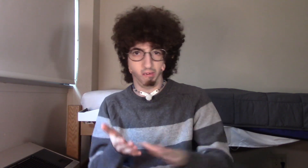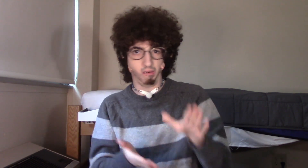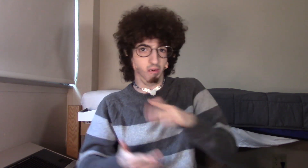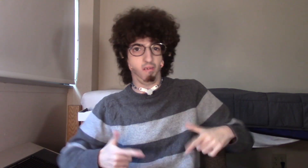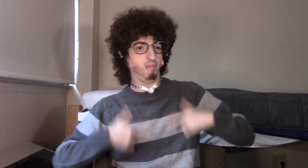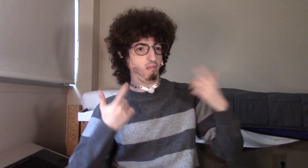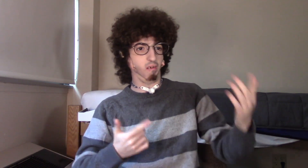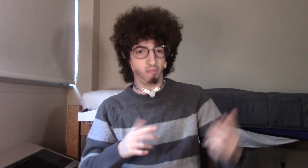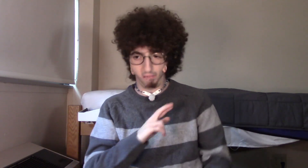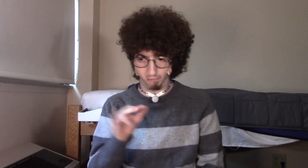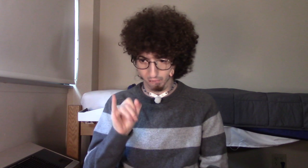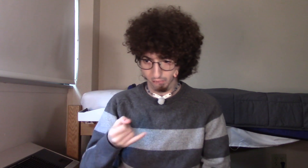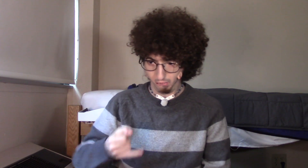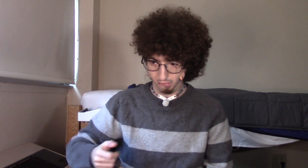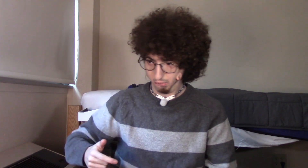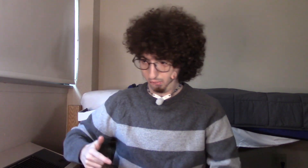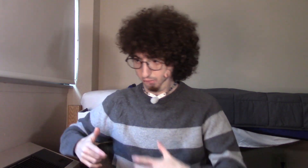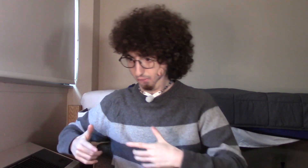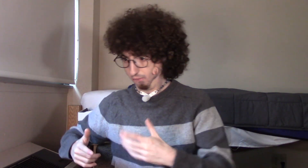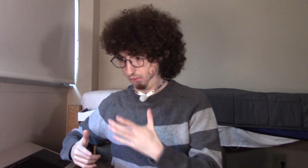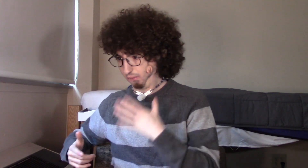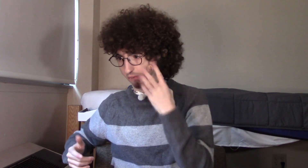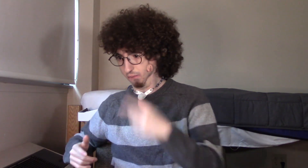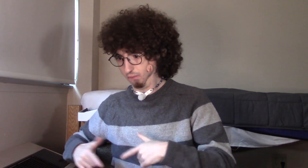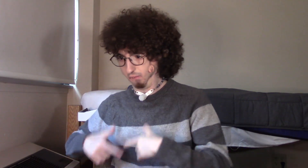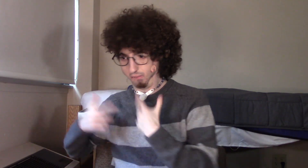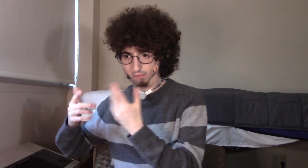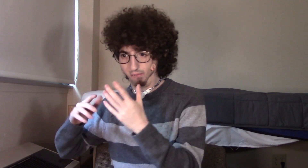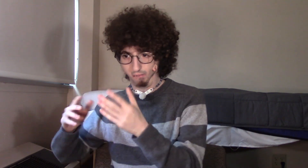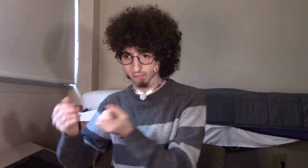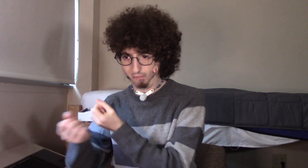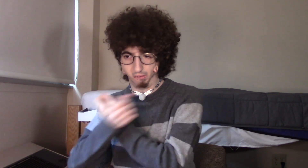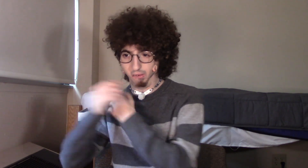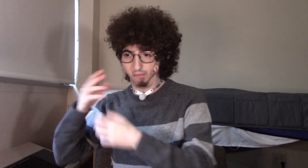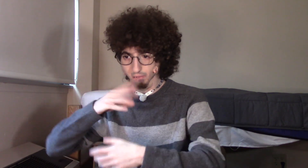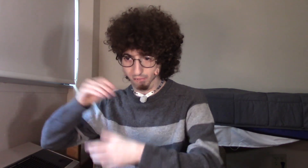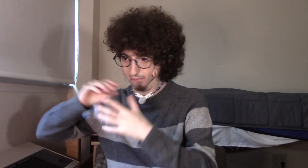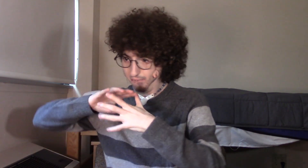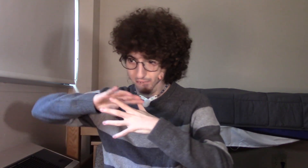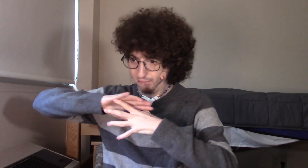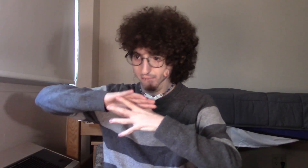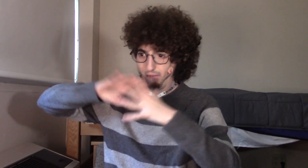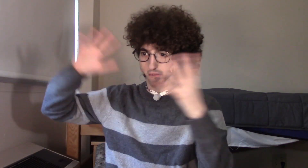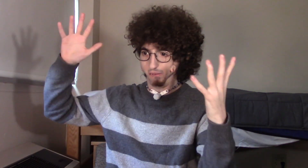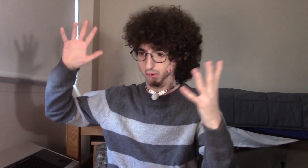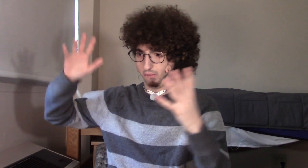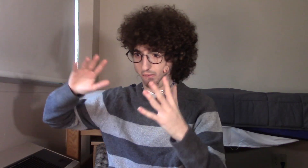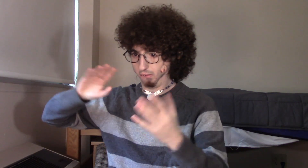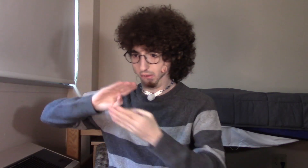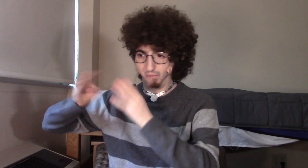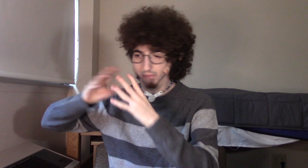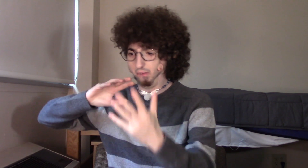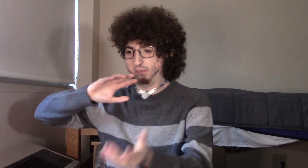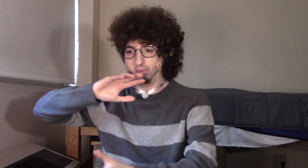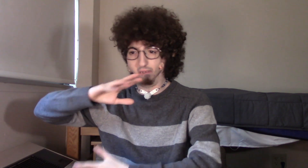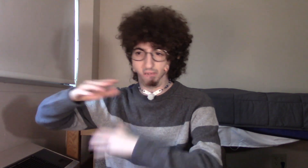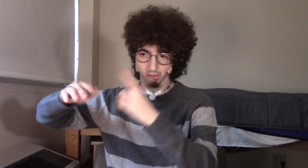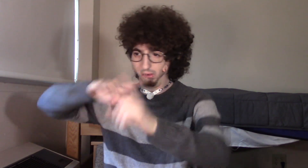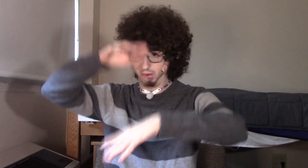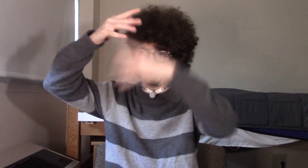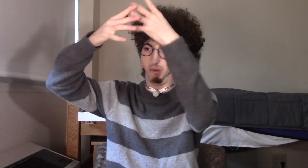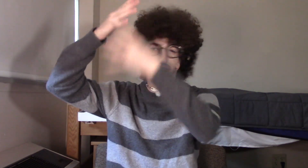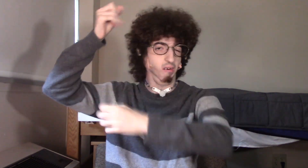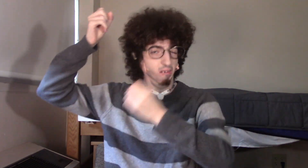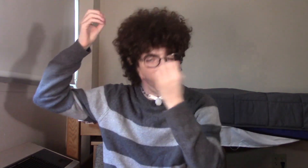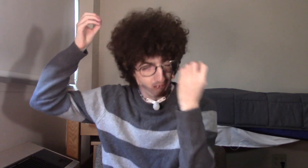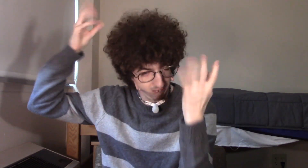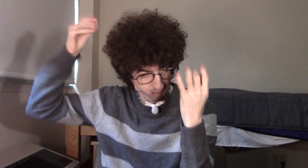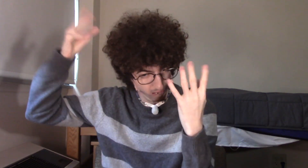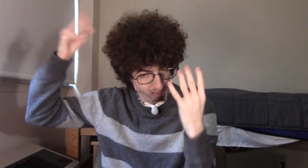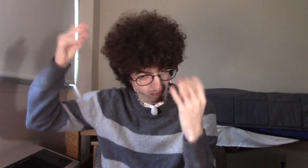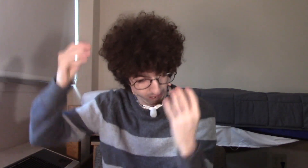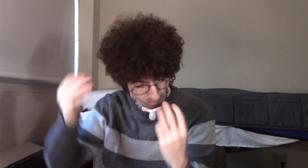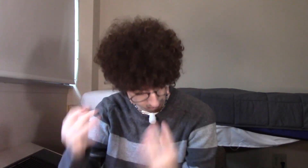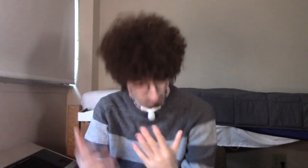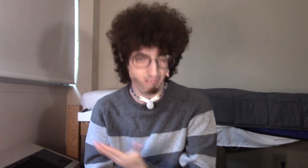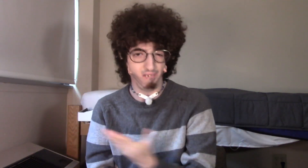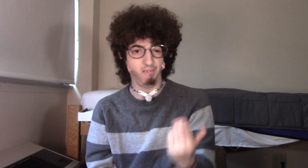Like college life, or experiences in love, community, and all..so many many many things